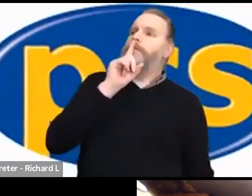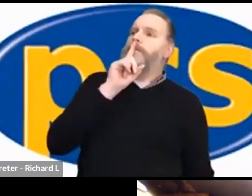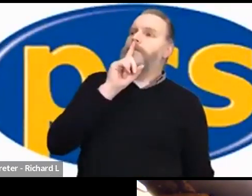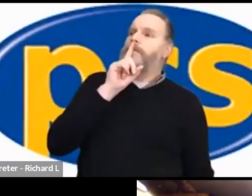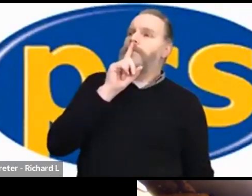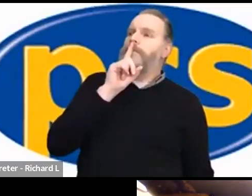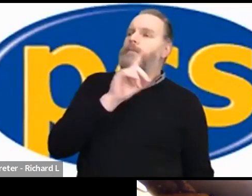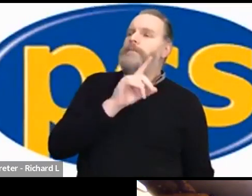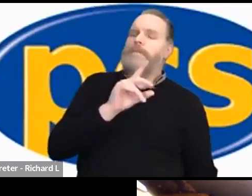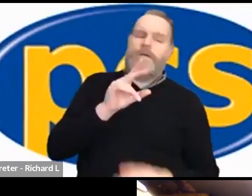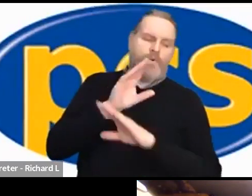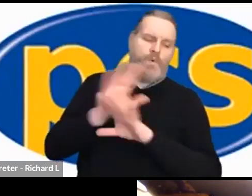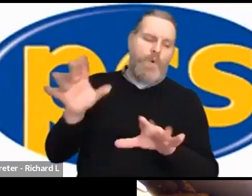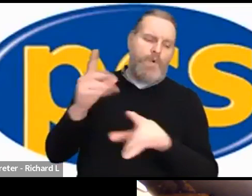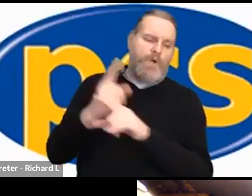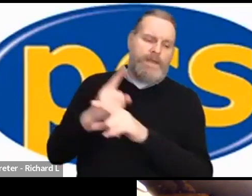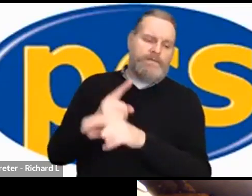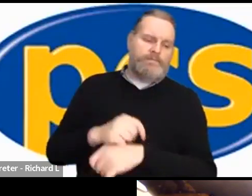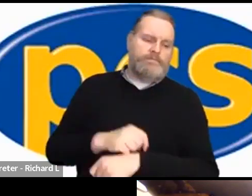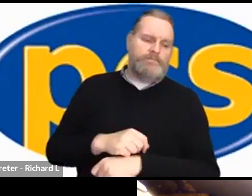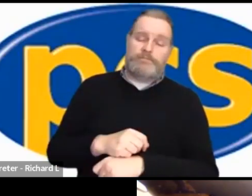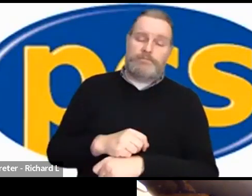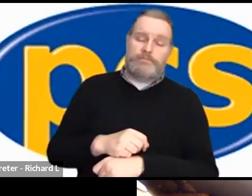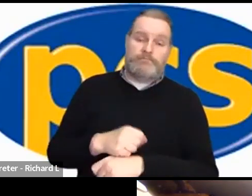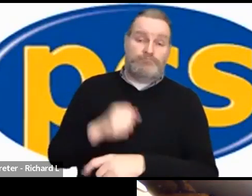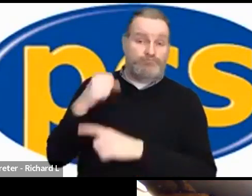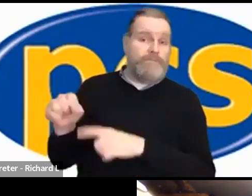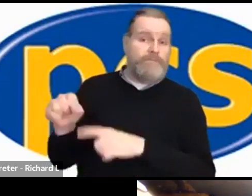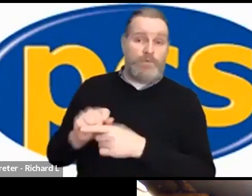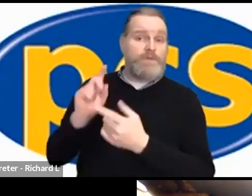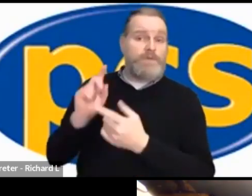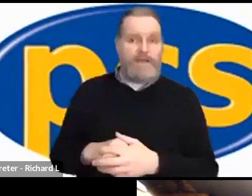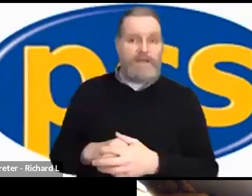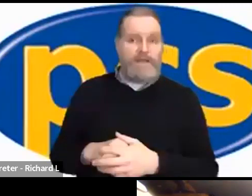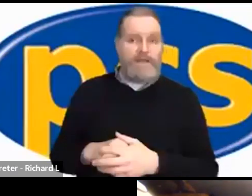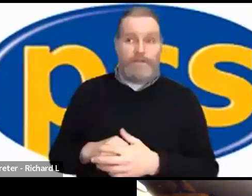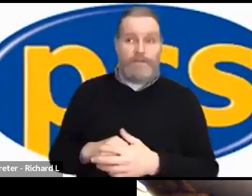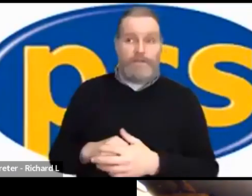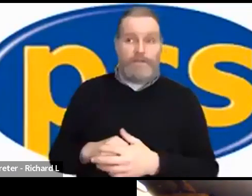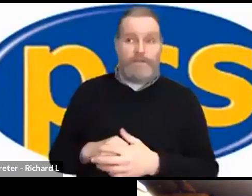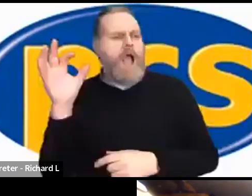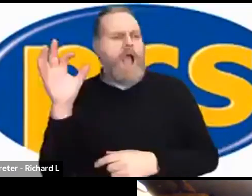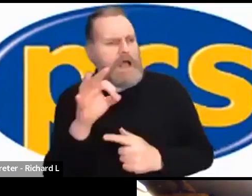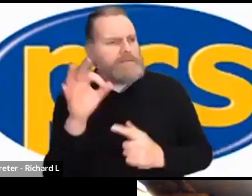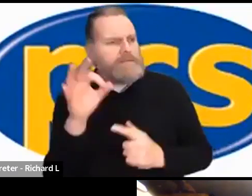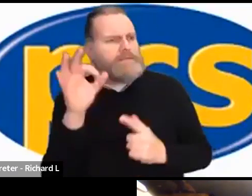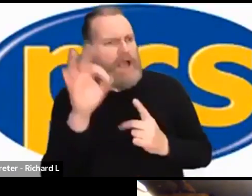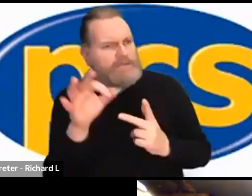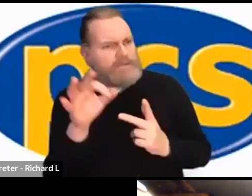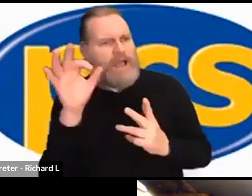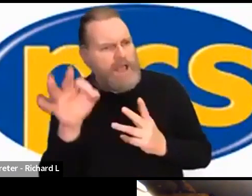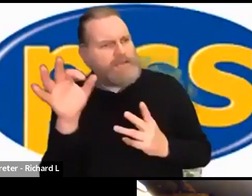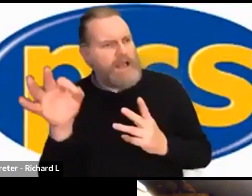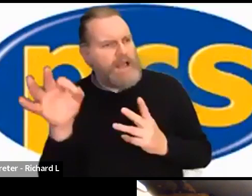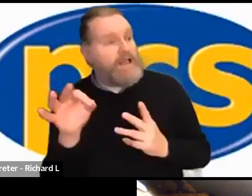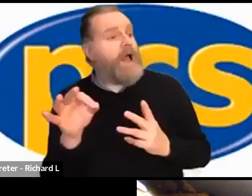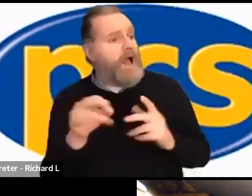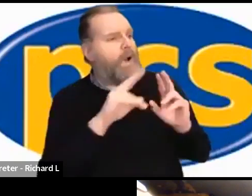to to tell you to force to tell you to force you to tell at you're planning to do, and, in at you're planning to do, and, in fact, the very reason they're asking is so they can lay plan s to make